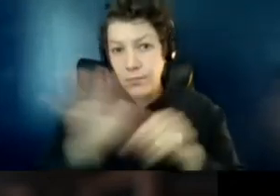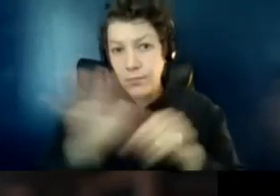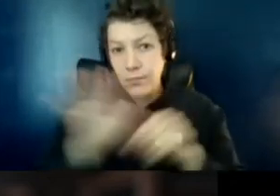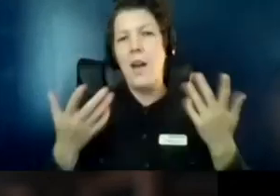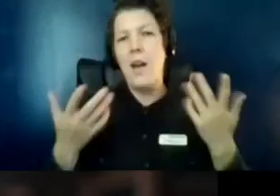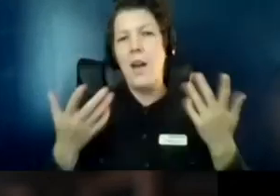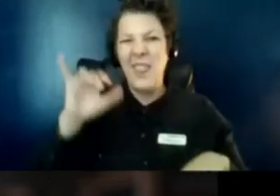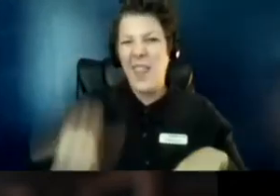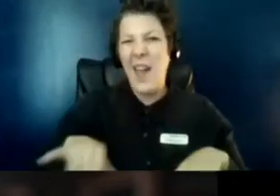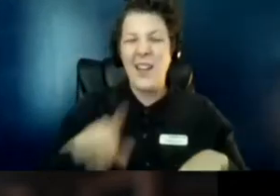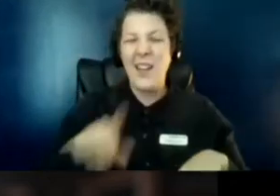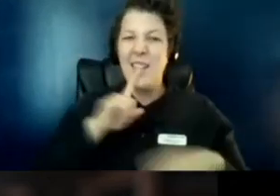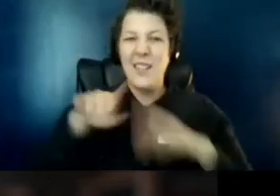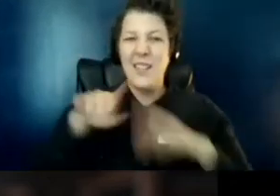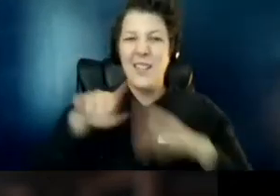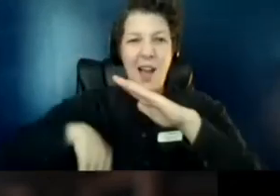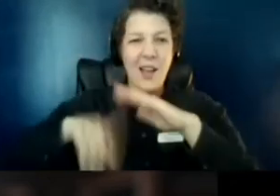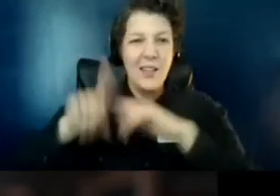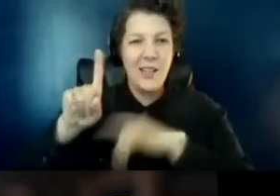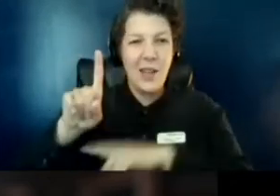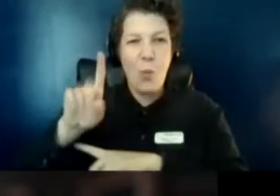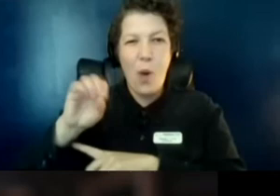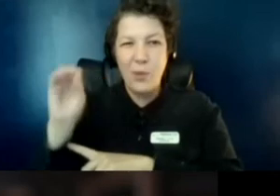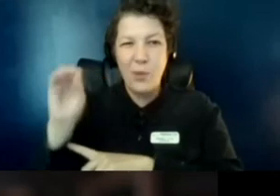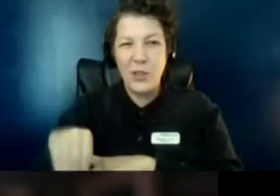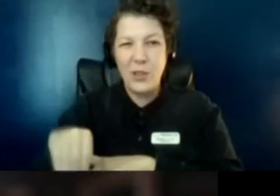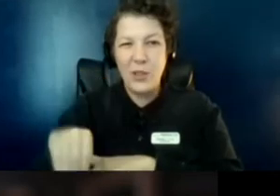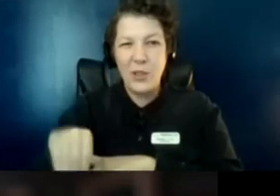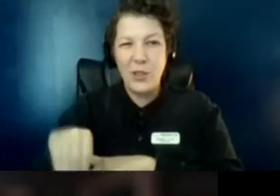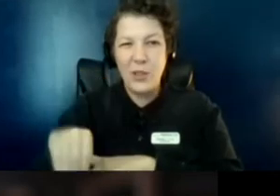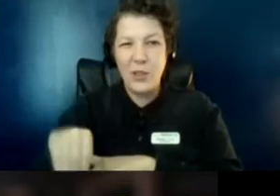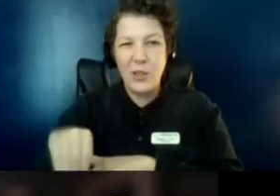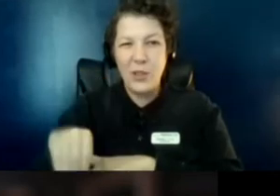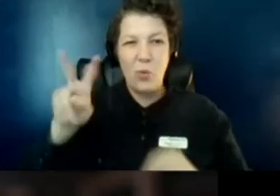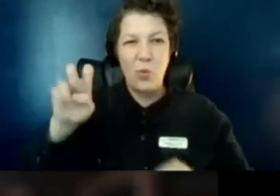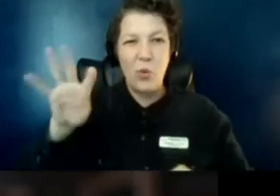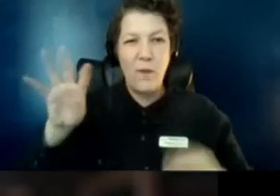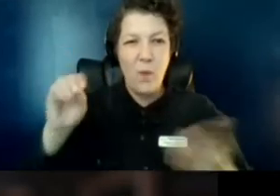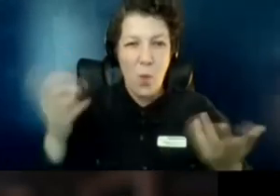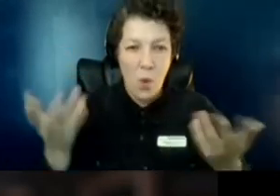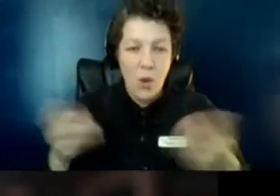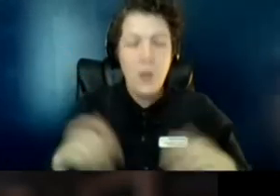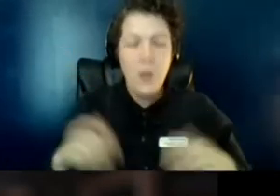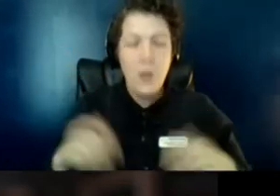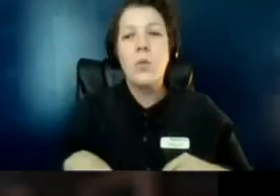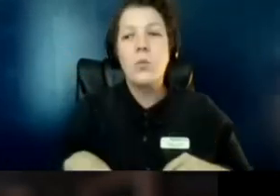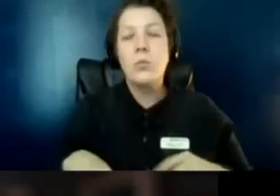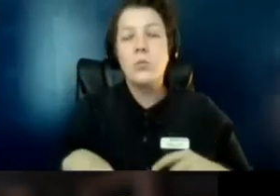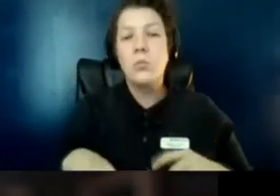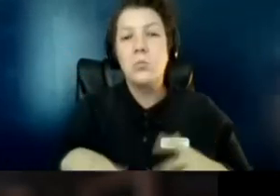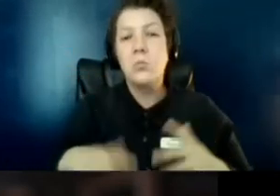is well, build it into your work process, right? Make sure that all of the time there